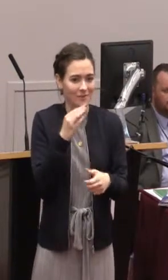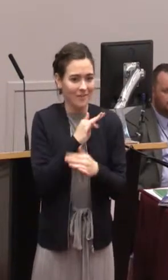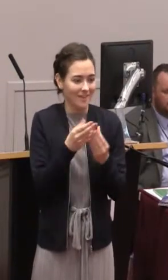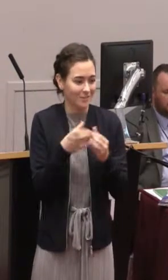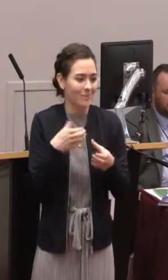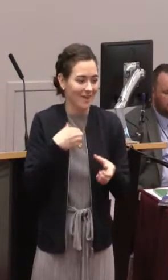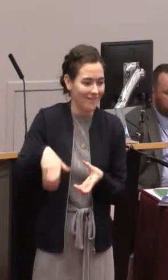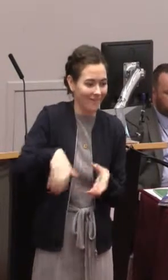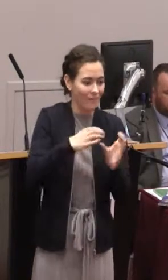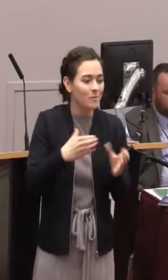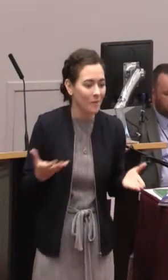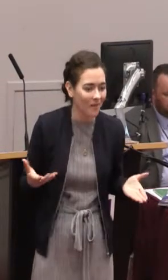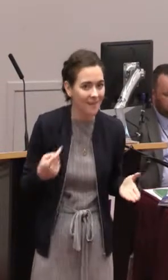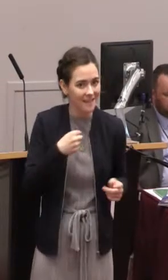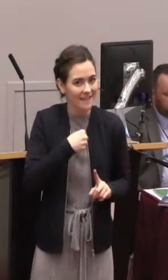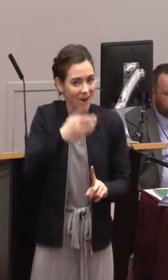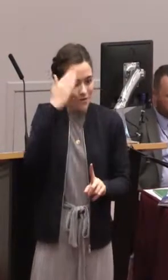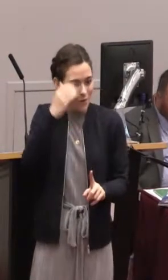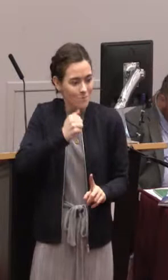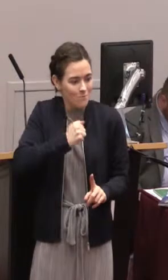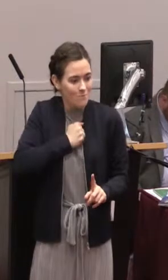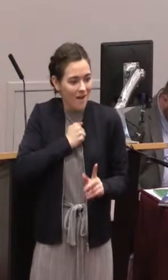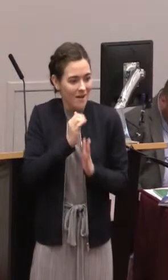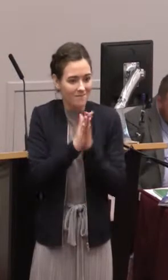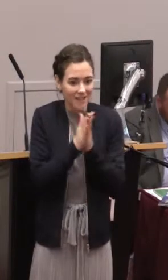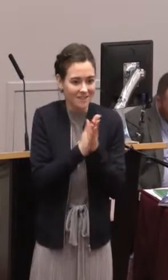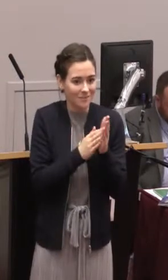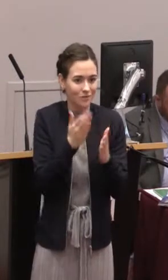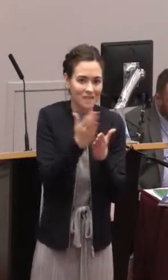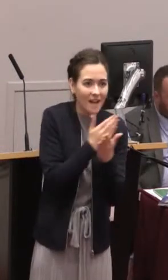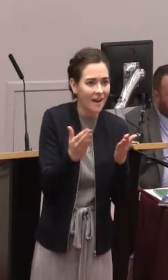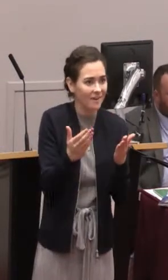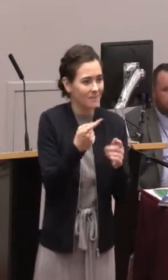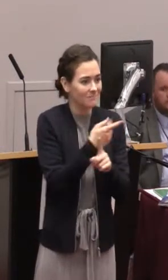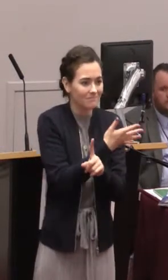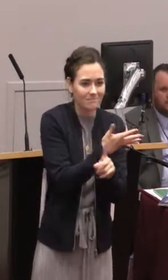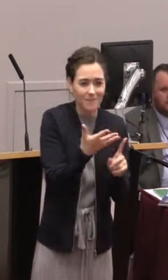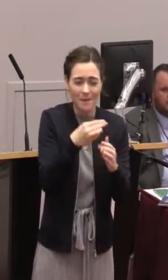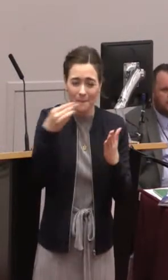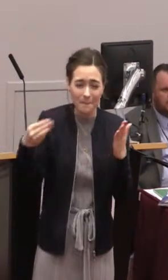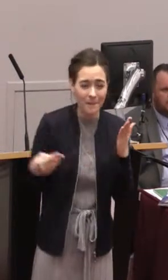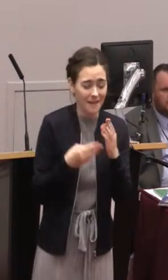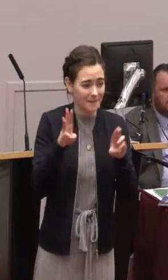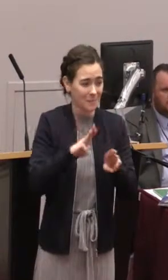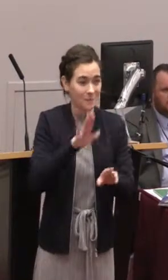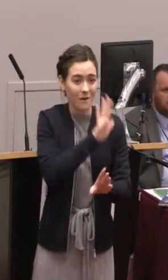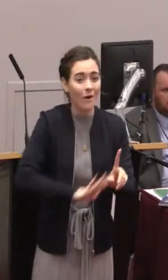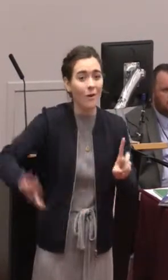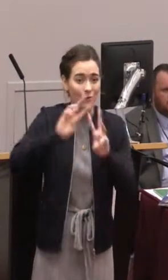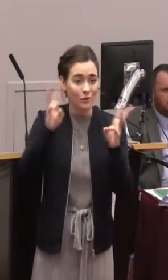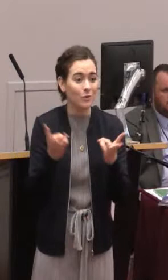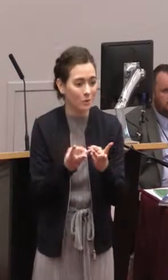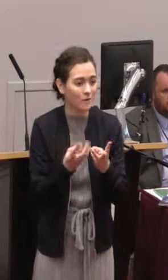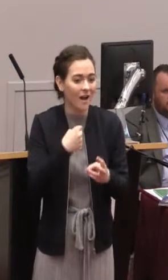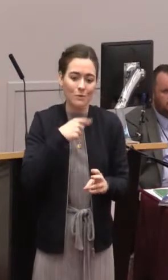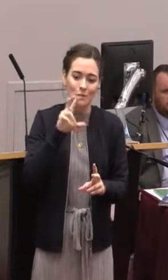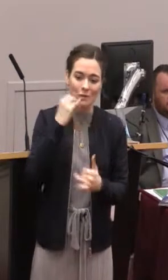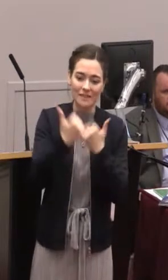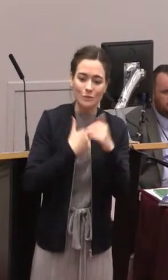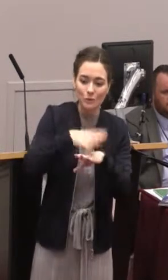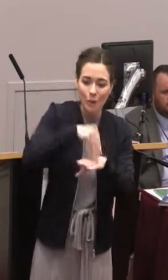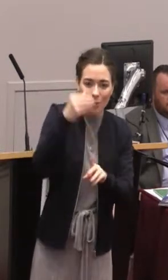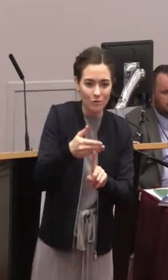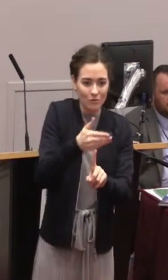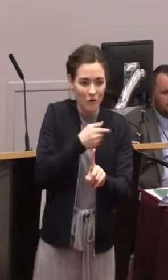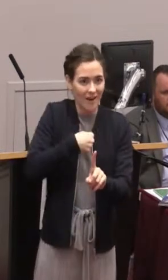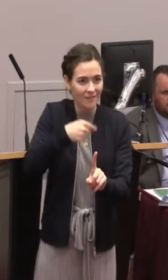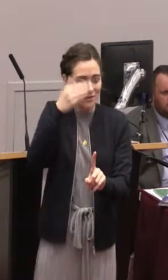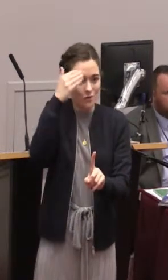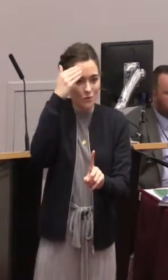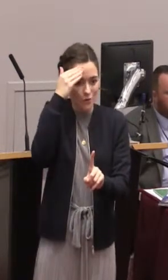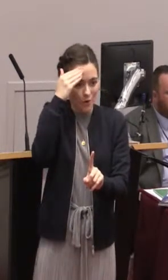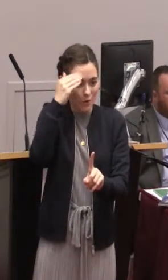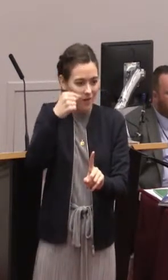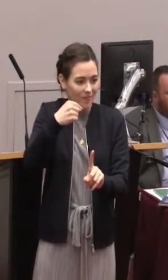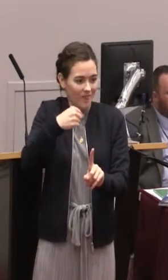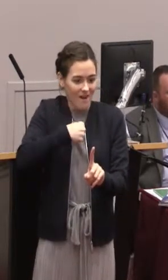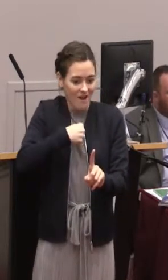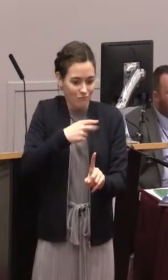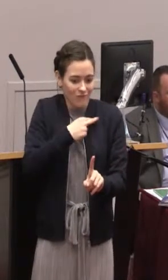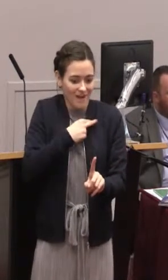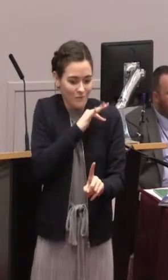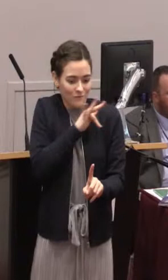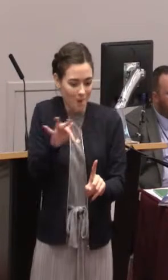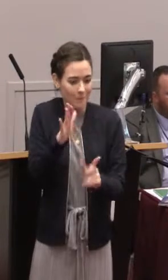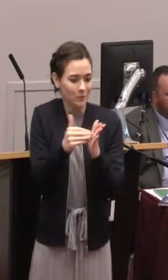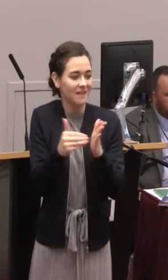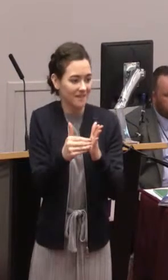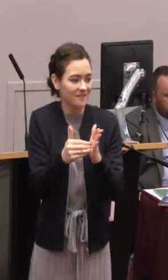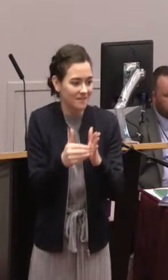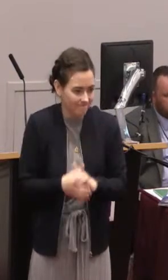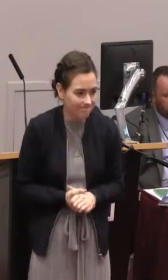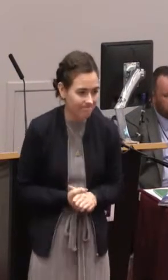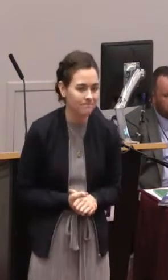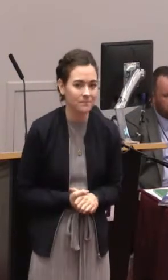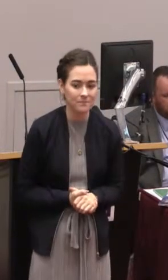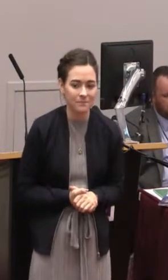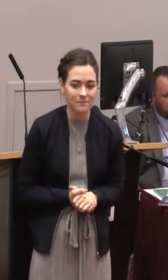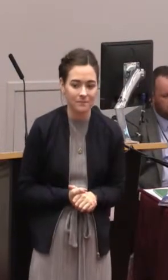I was 13 years old before I realised I was New Zealander.